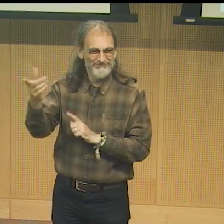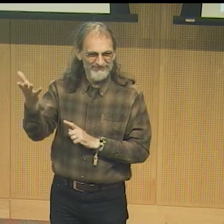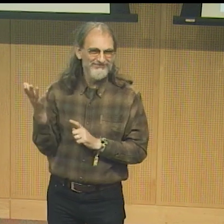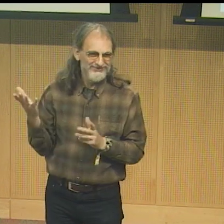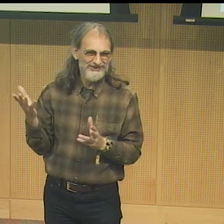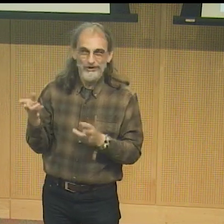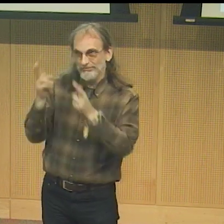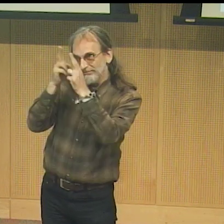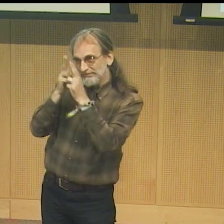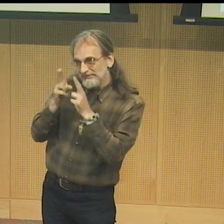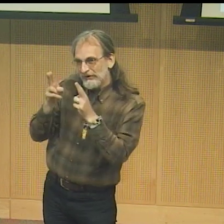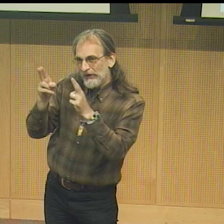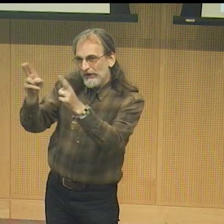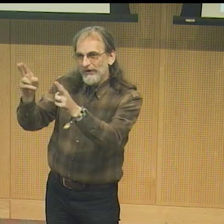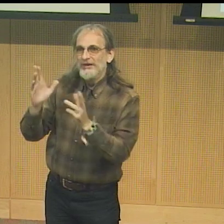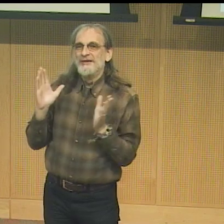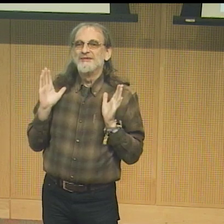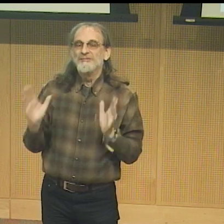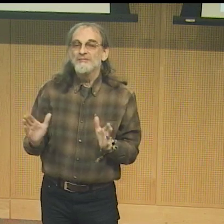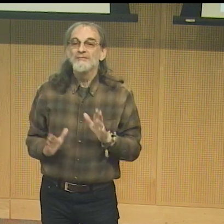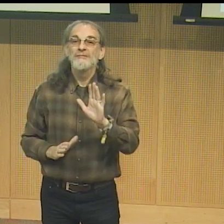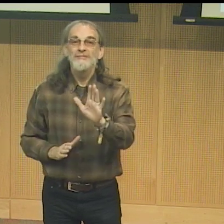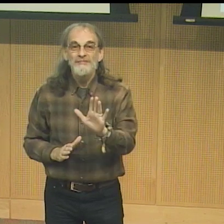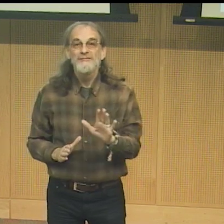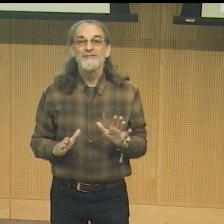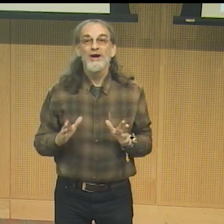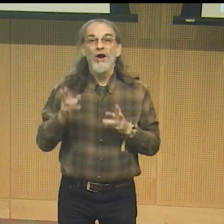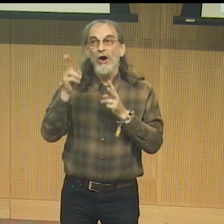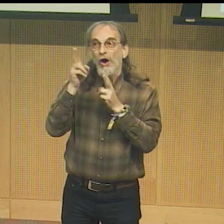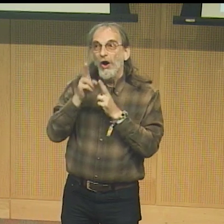meet him before his passing, but I present today in his honor nonetheless.